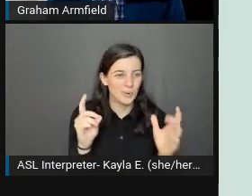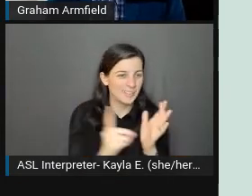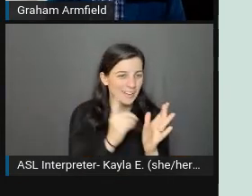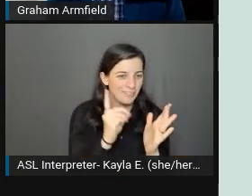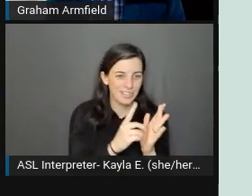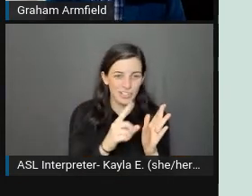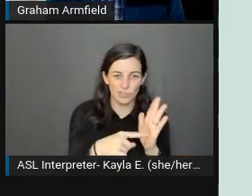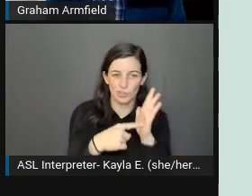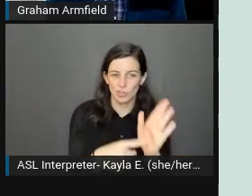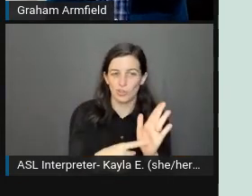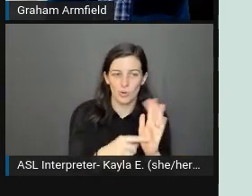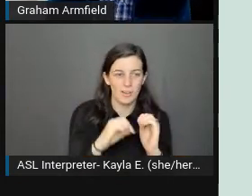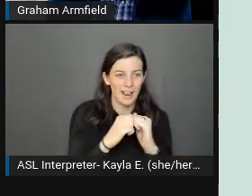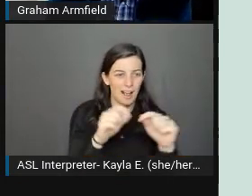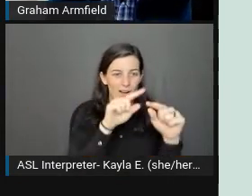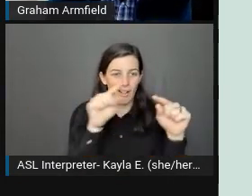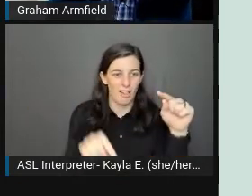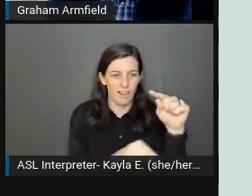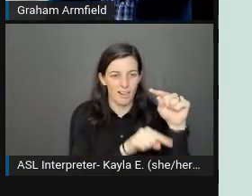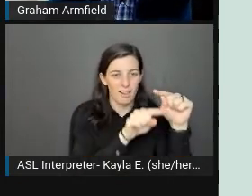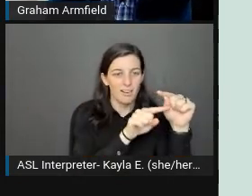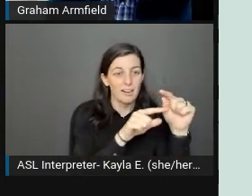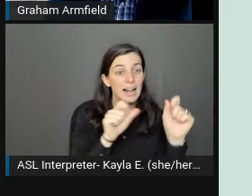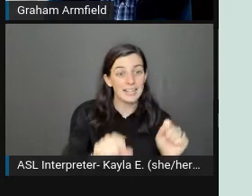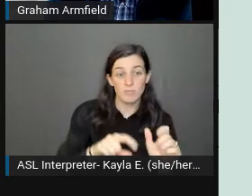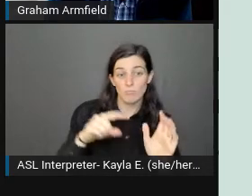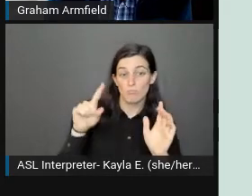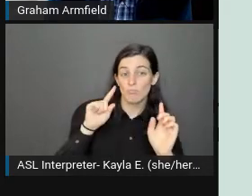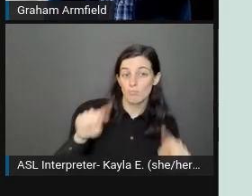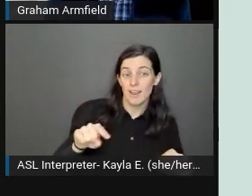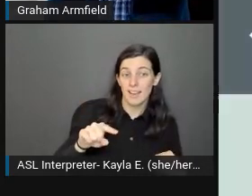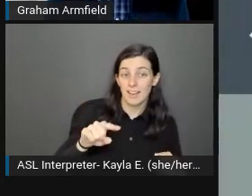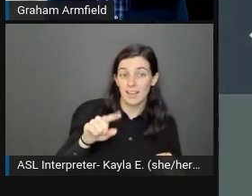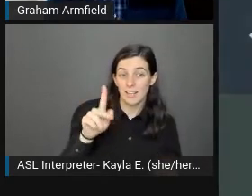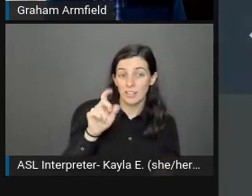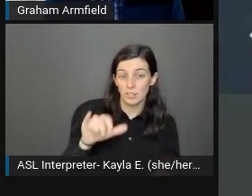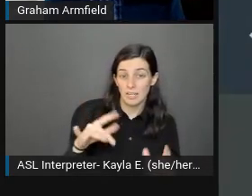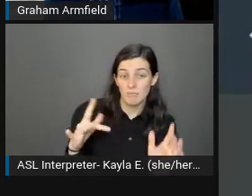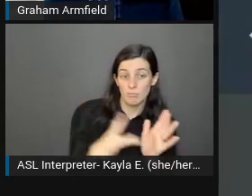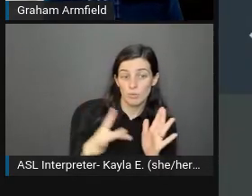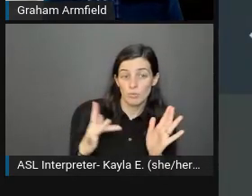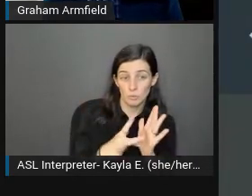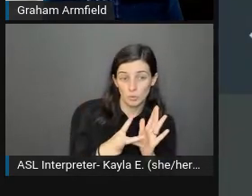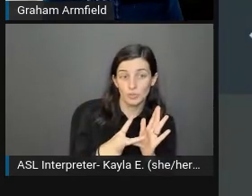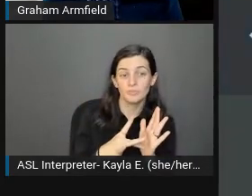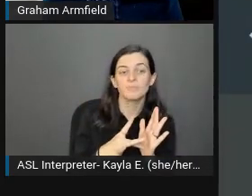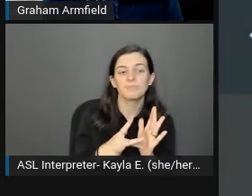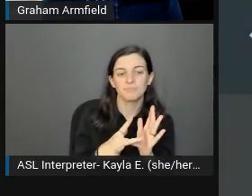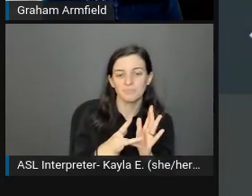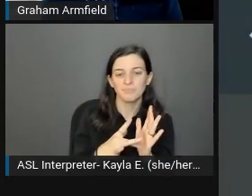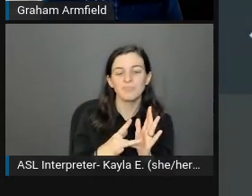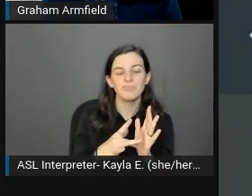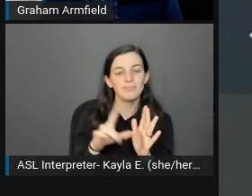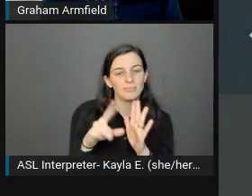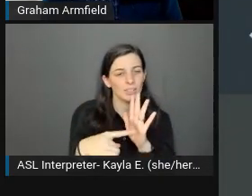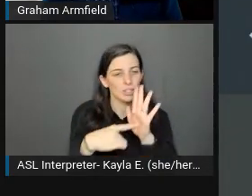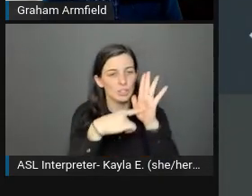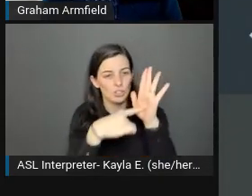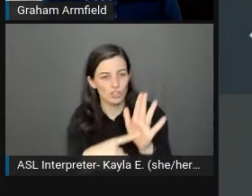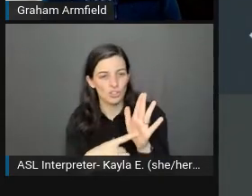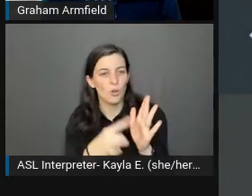I can press the enter key, and it does show me the lightbox.